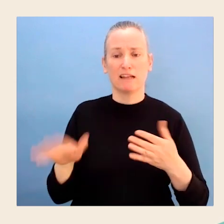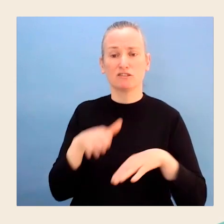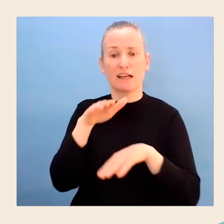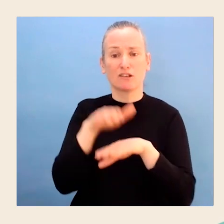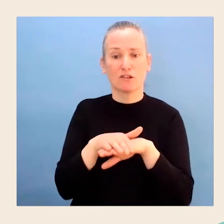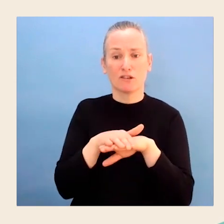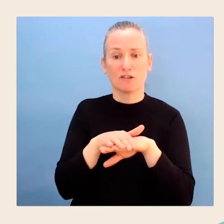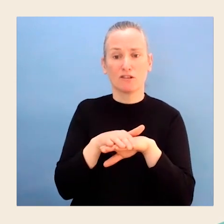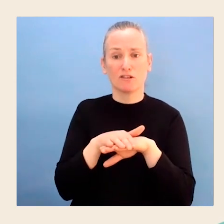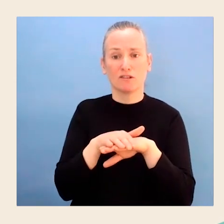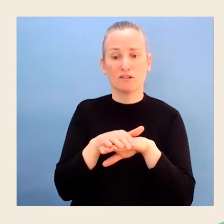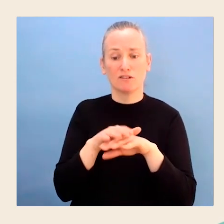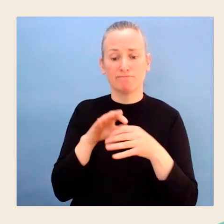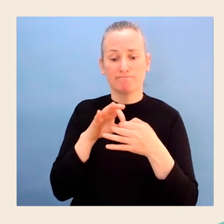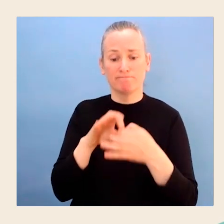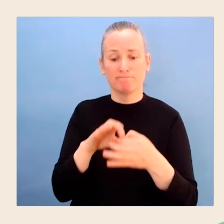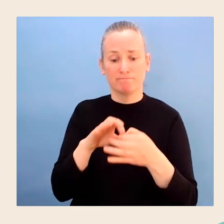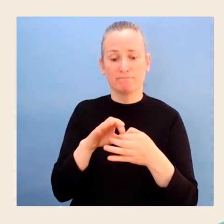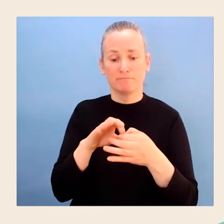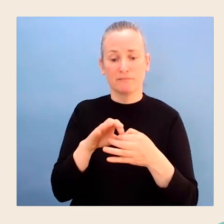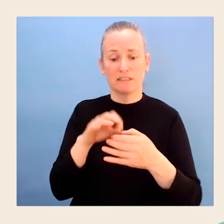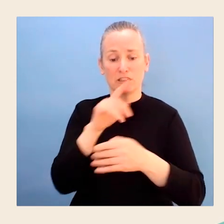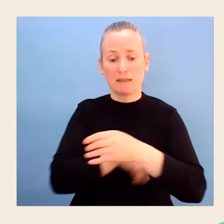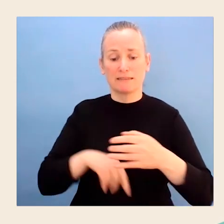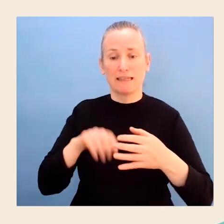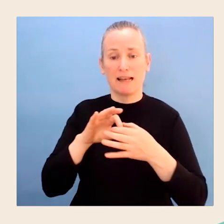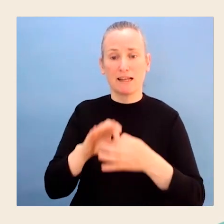If I were to speak or write in a form